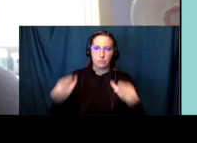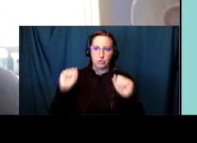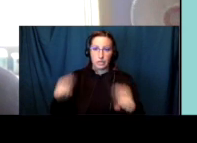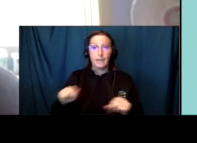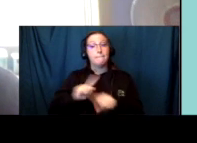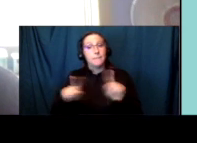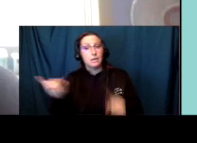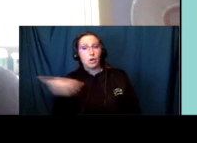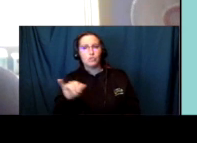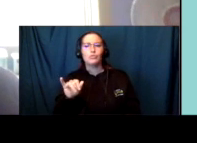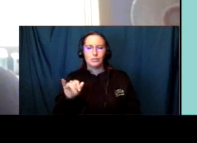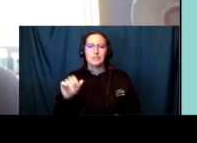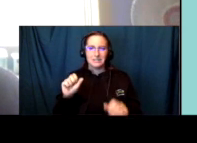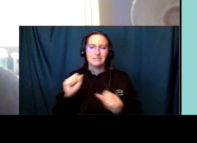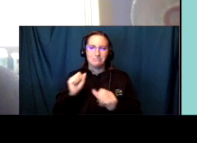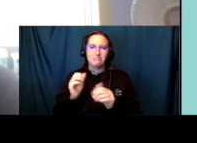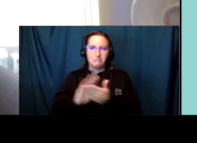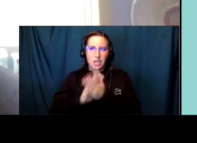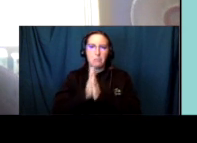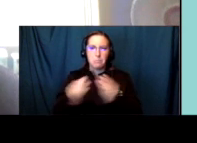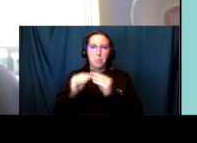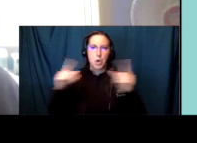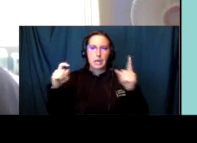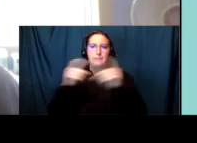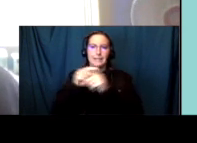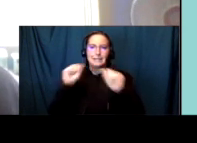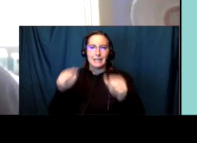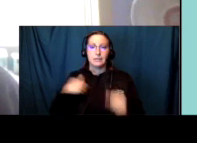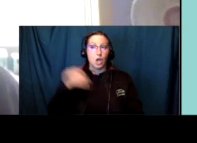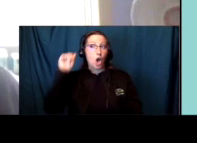more complex by just making the auditory skill that you're working on